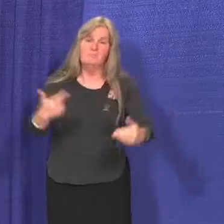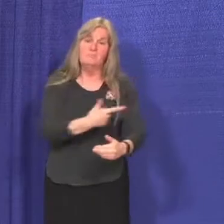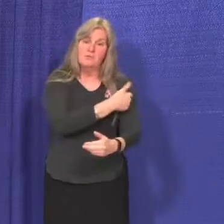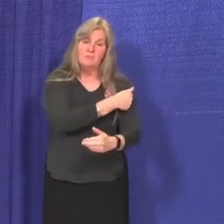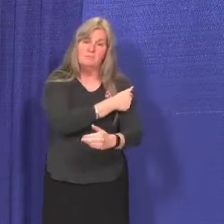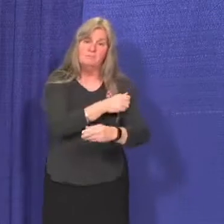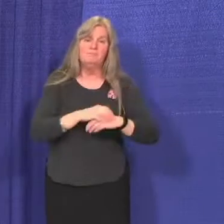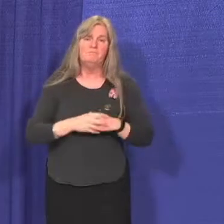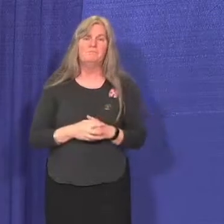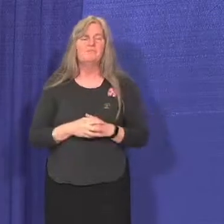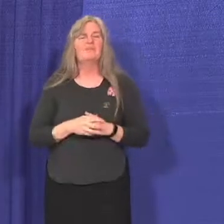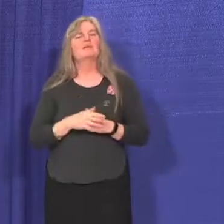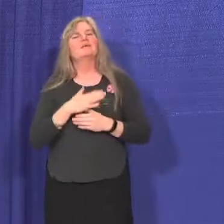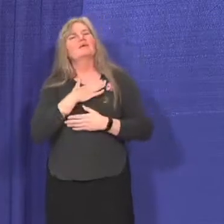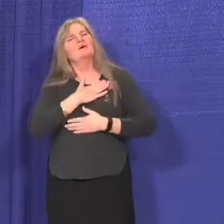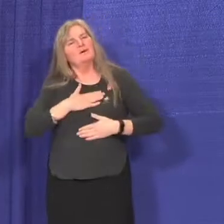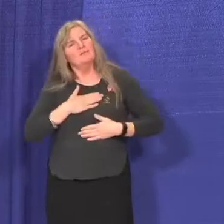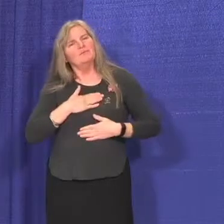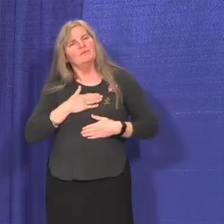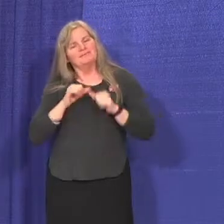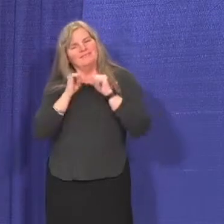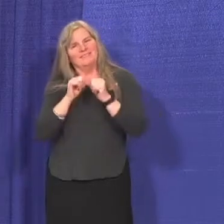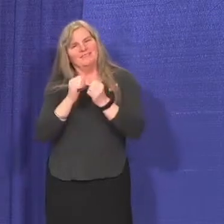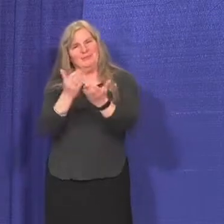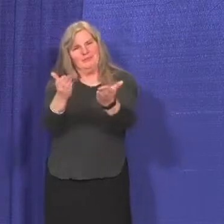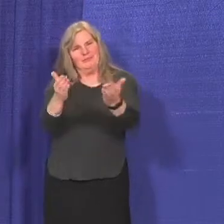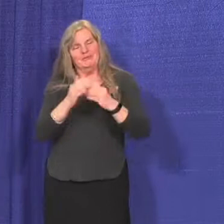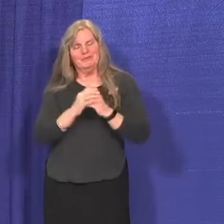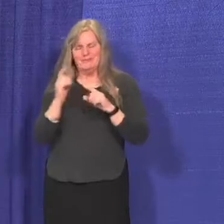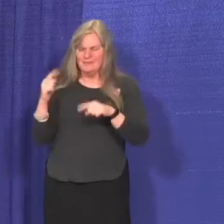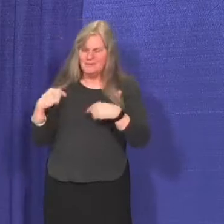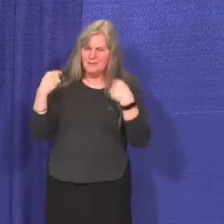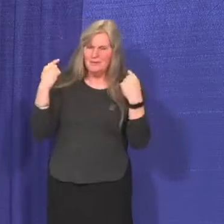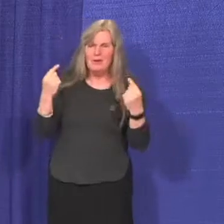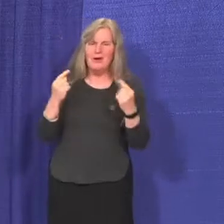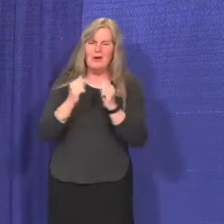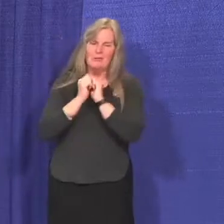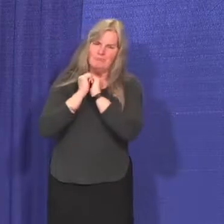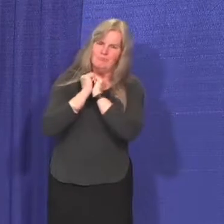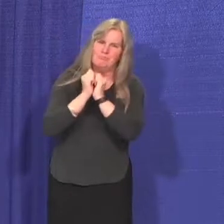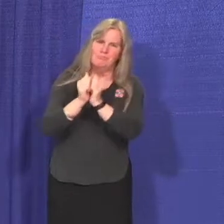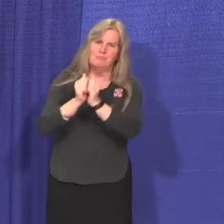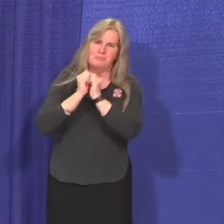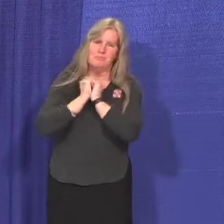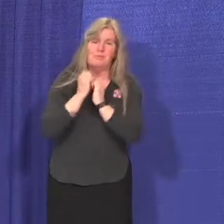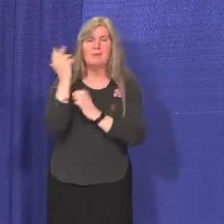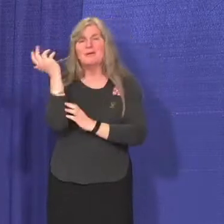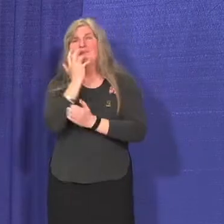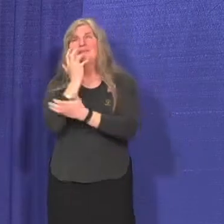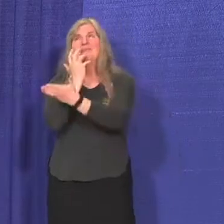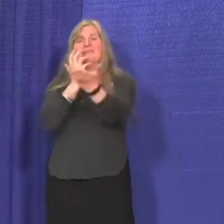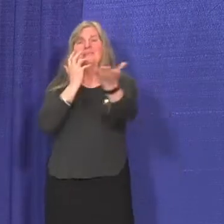especially with the increasing numbers of variants of concern. No one wants this to happen in